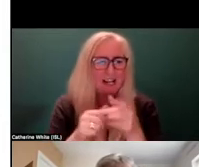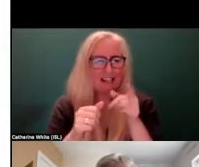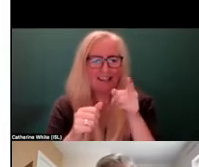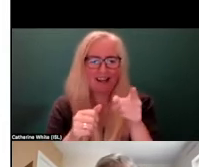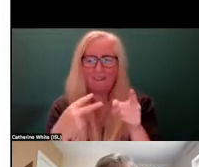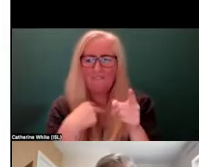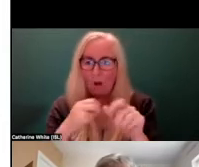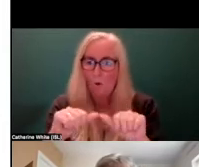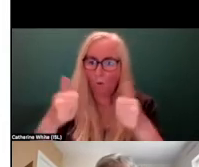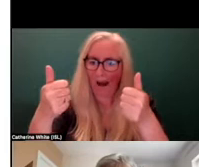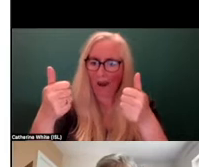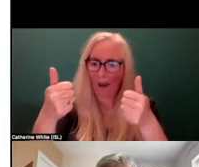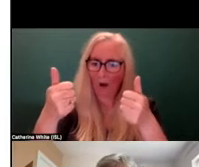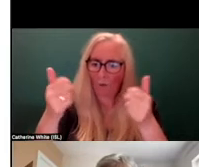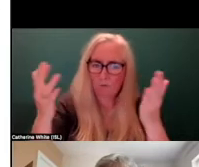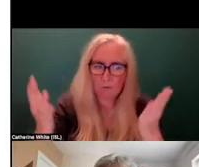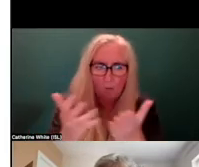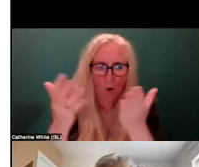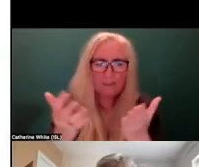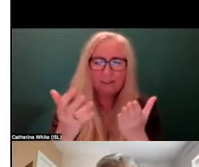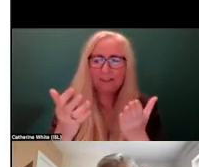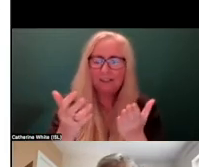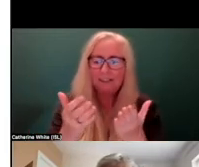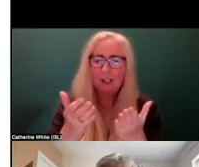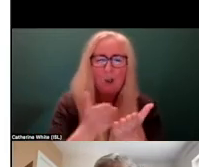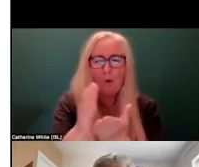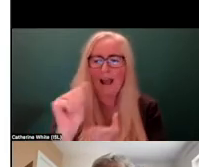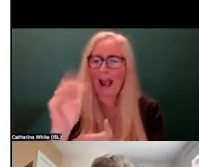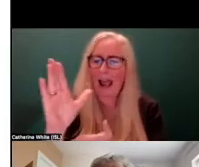It's being very, very well promoted and brought forward around Ireland by Alone